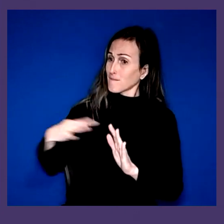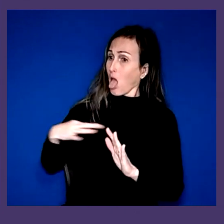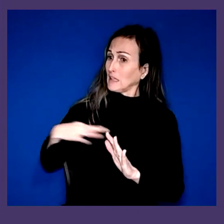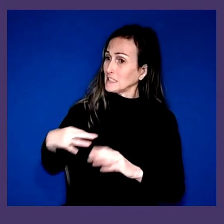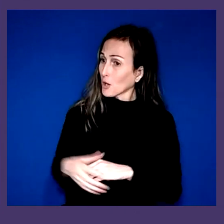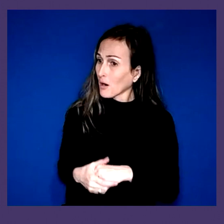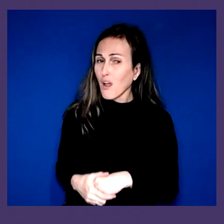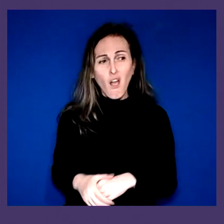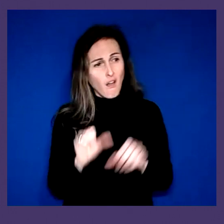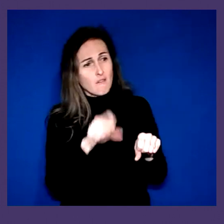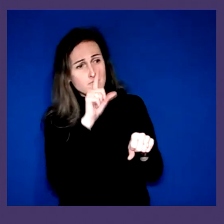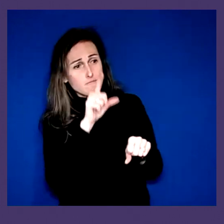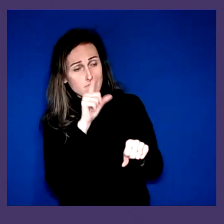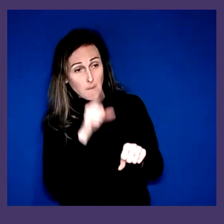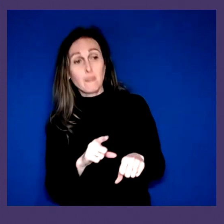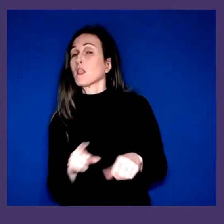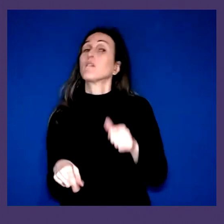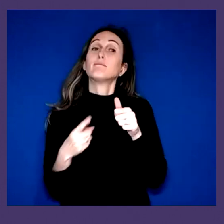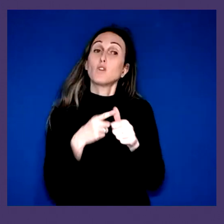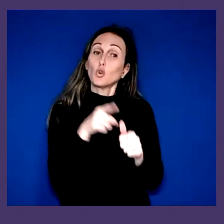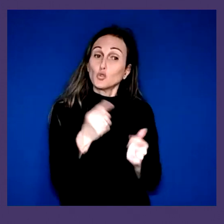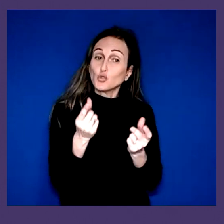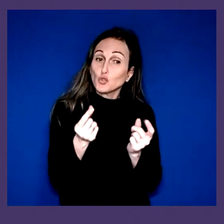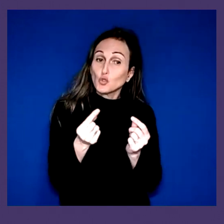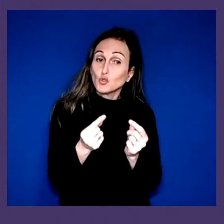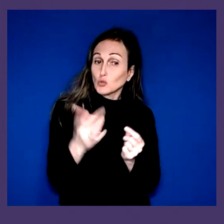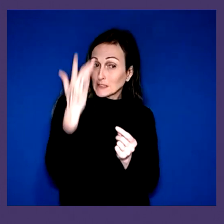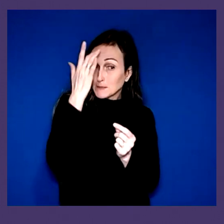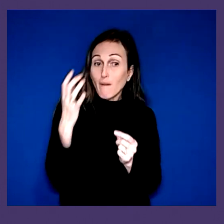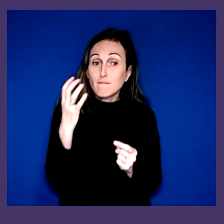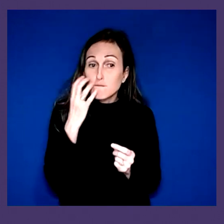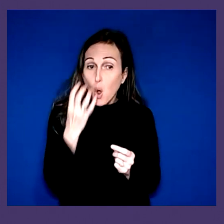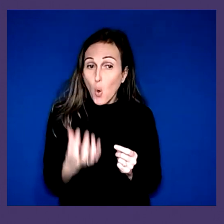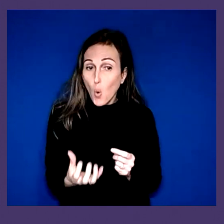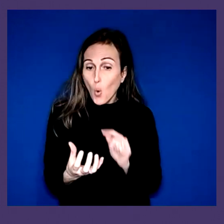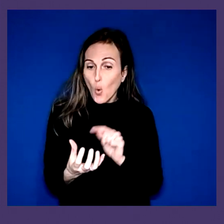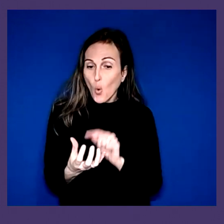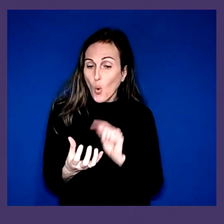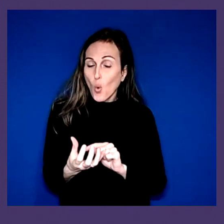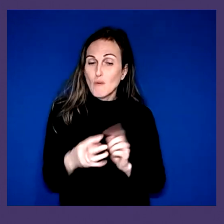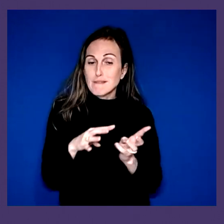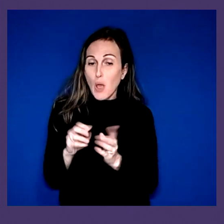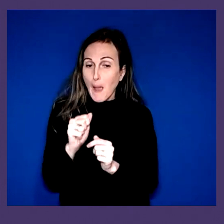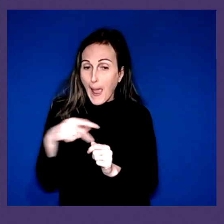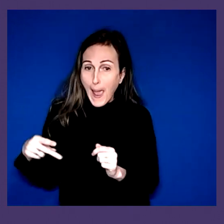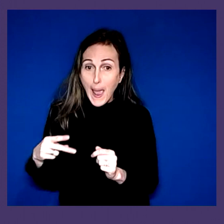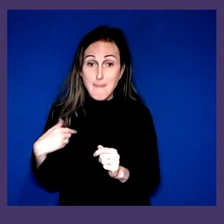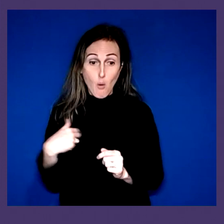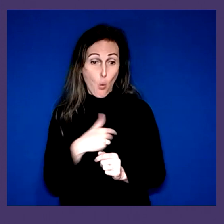the app on your smartphone, we're available both on the App Store and the Play Store.